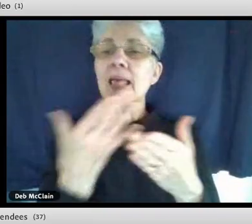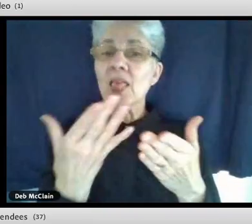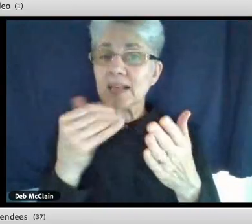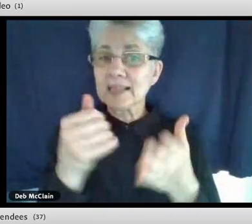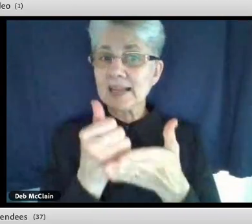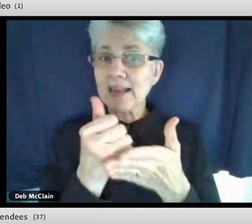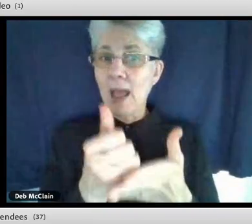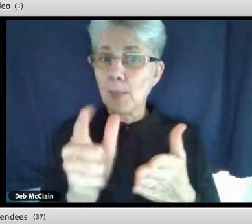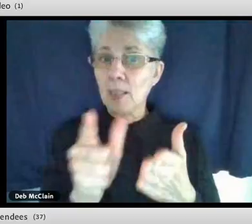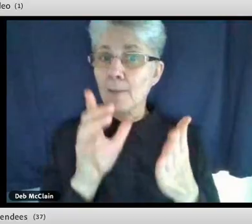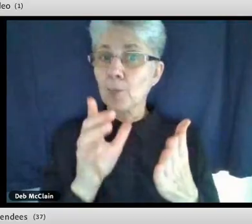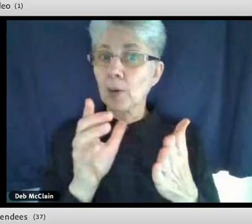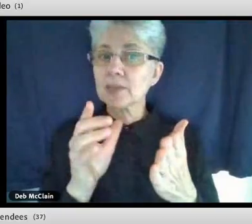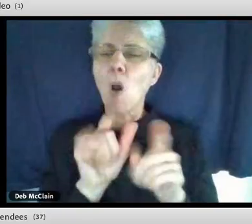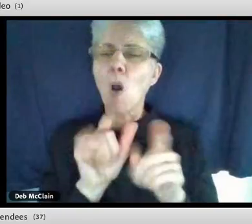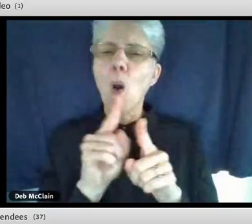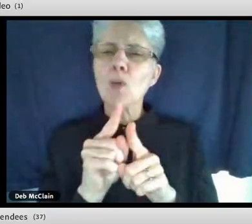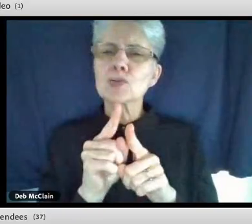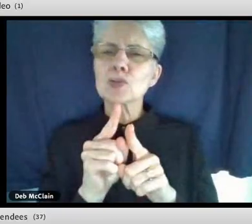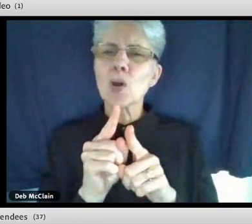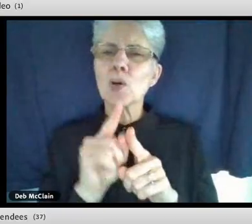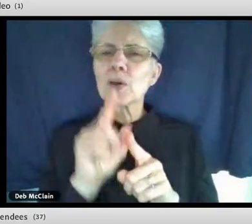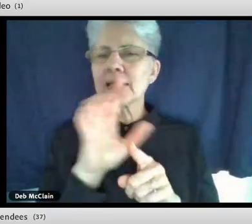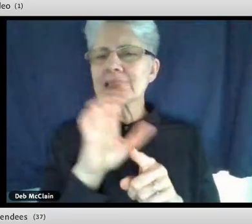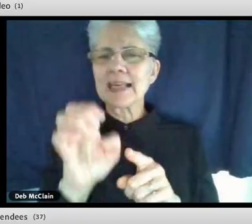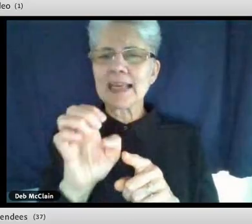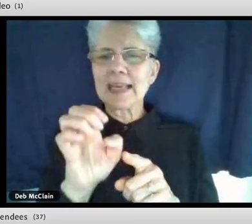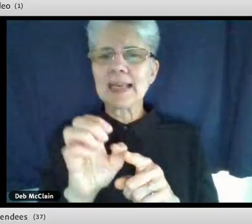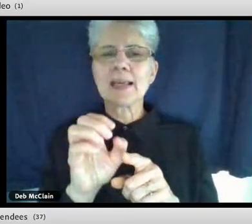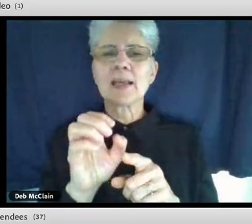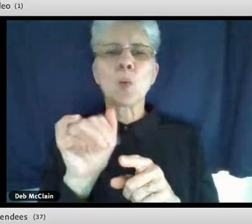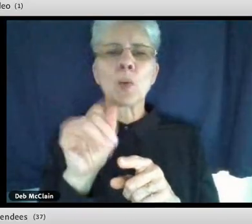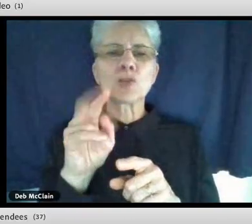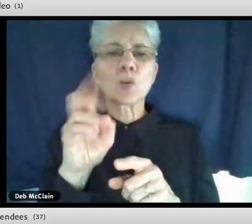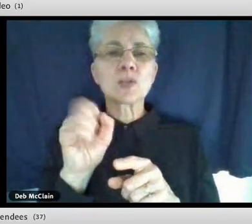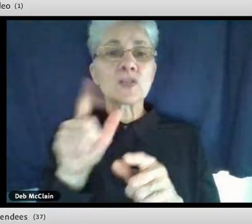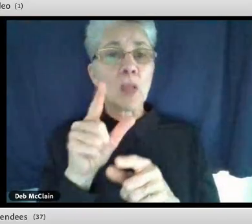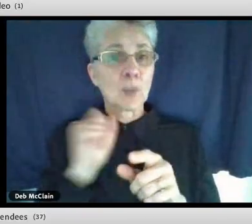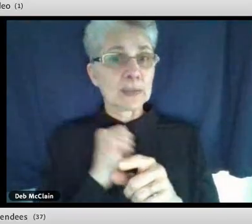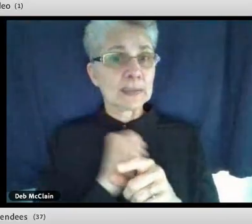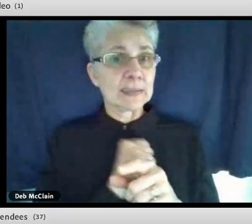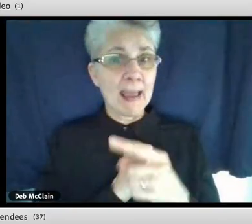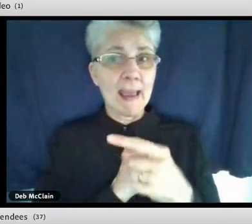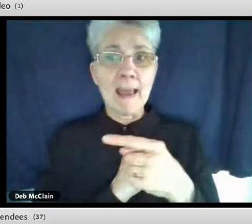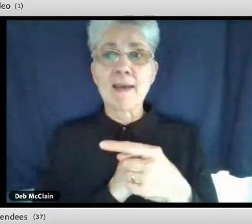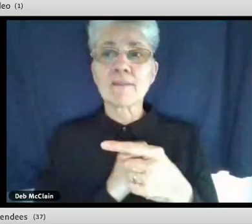so, again, things that could help libraries. There's also CE resources for library staff.